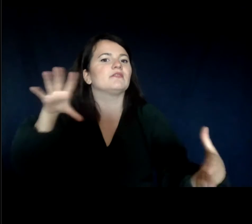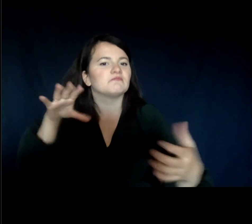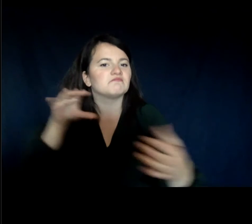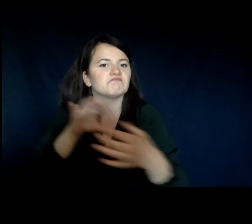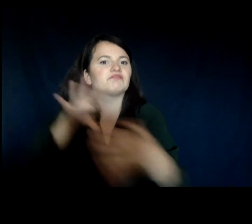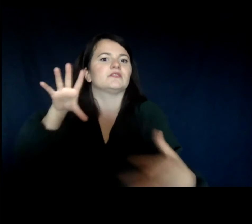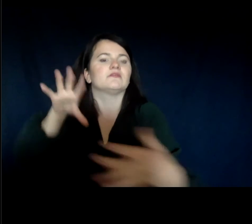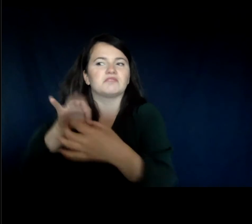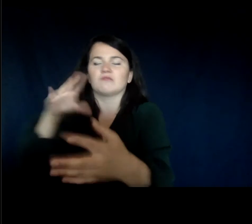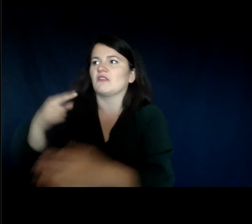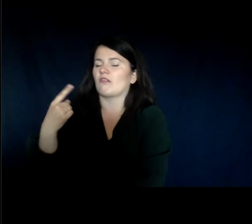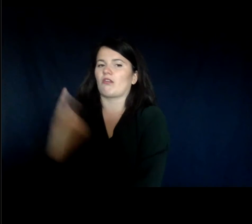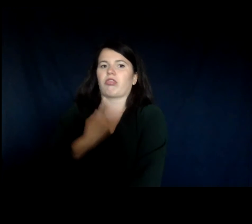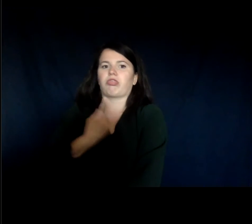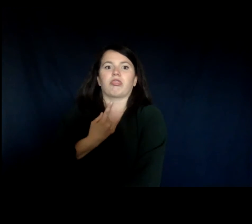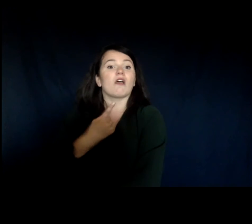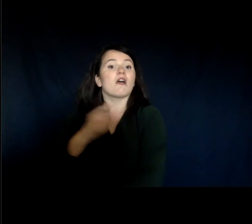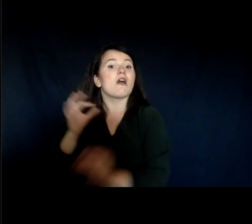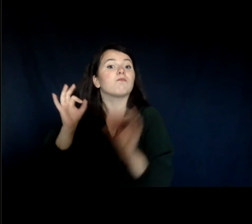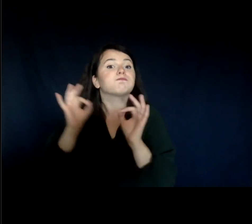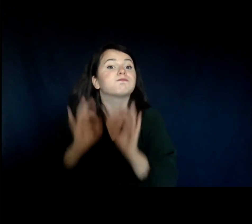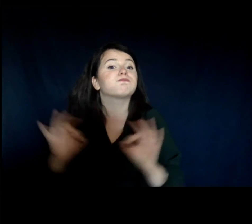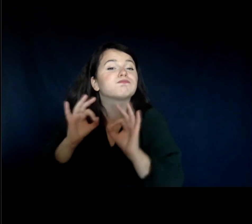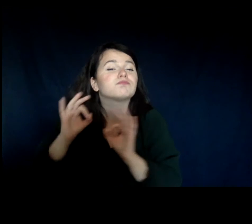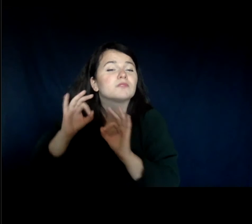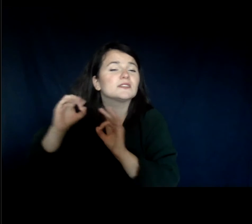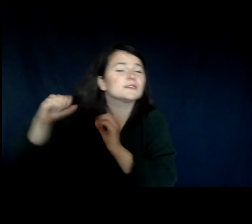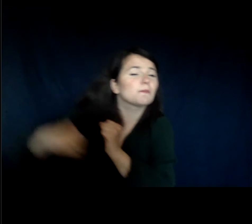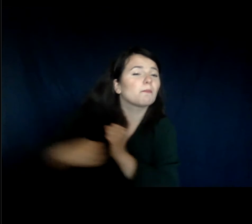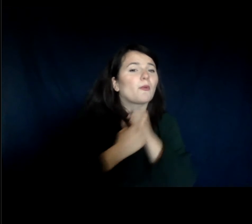No support provided, families that aren't supported